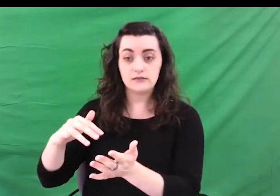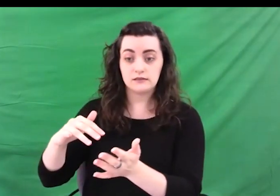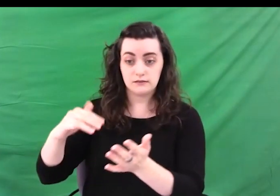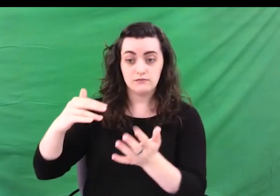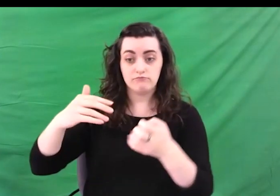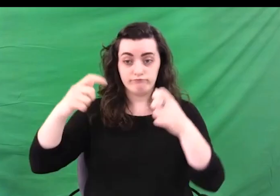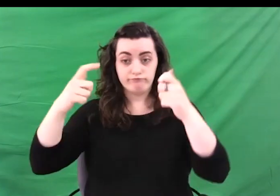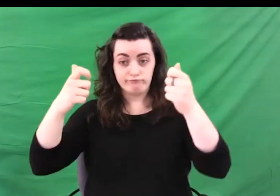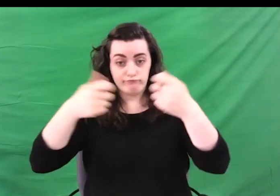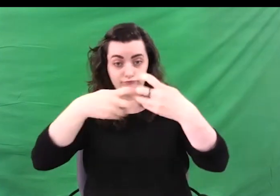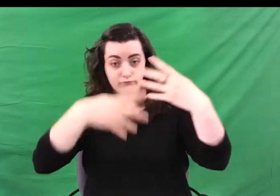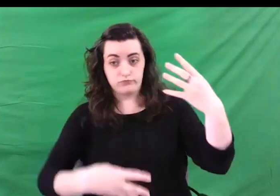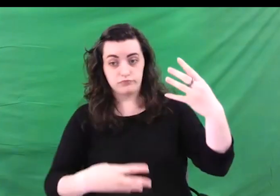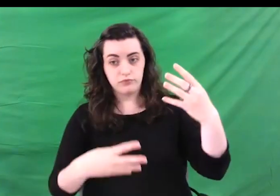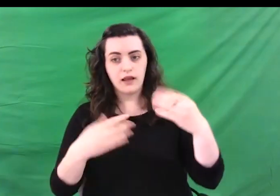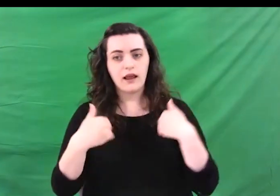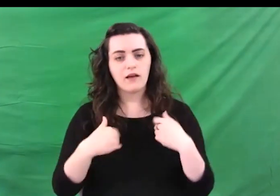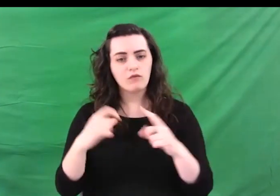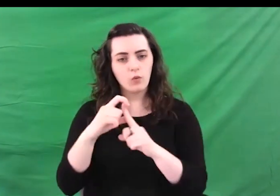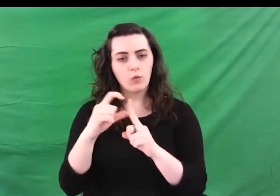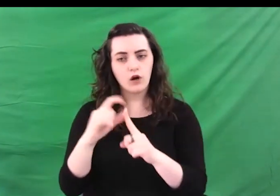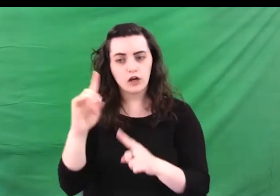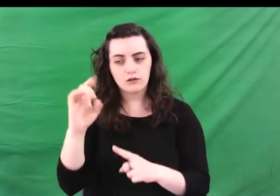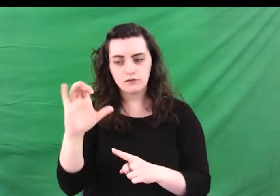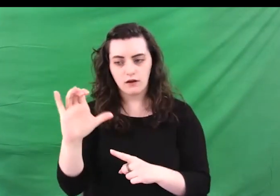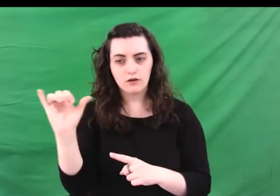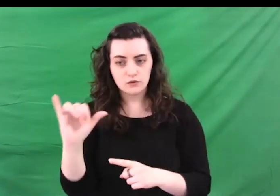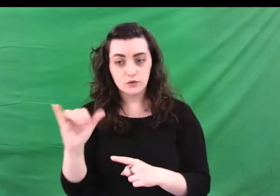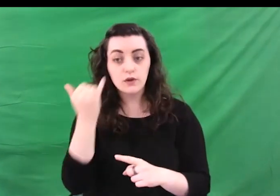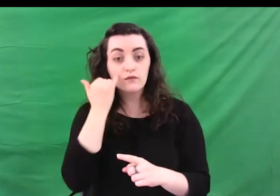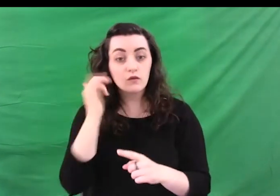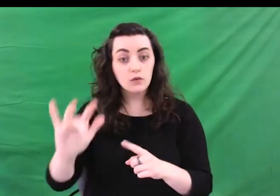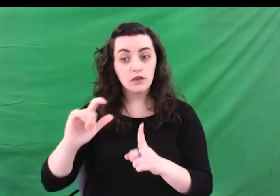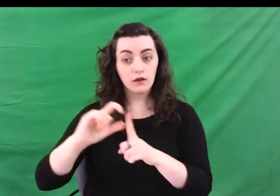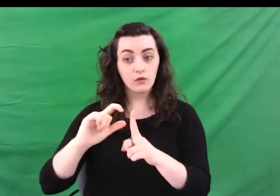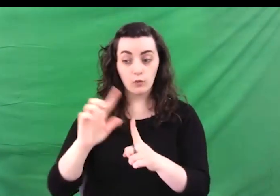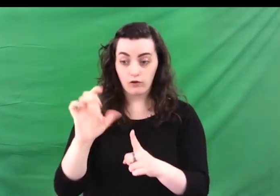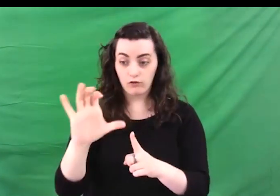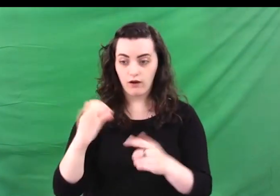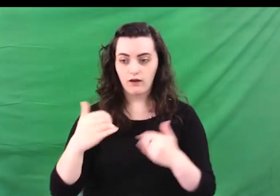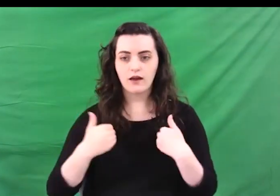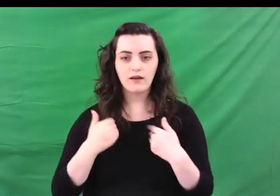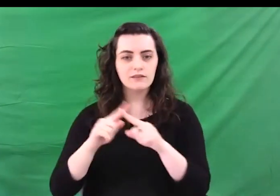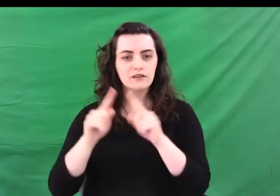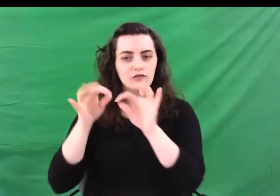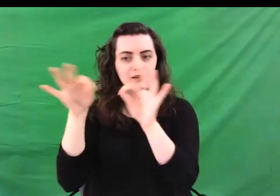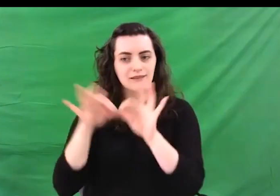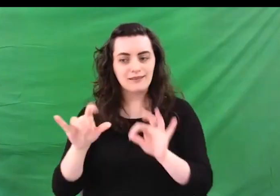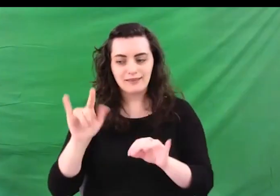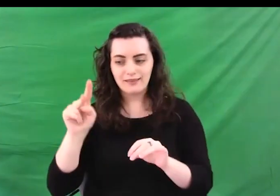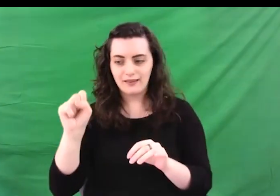If you click on that, there are actually hyperlinks to several studies, and you can go read the research articles